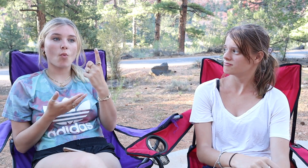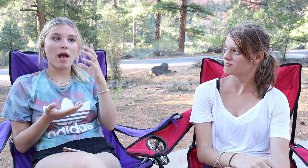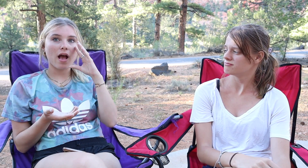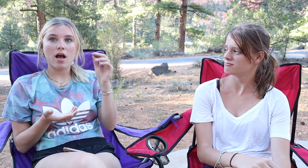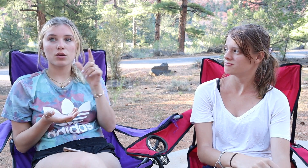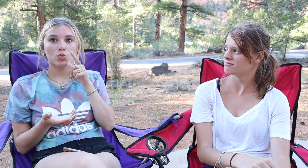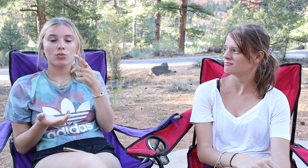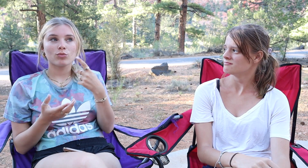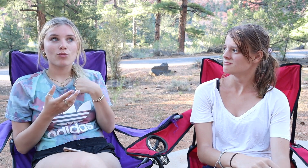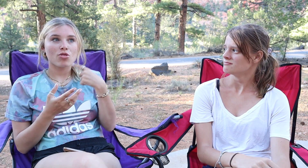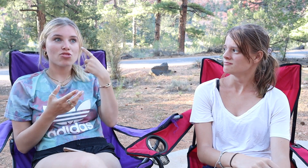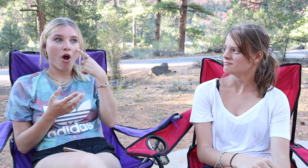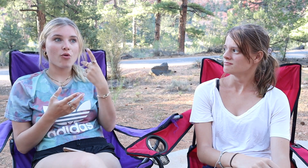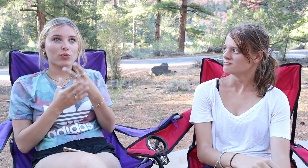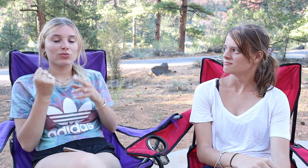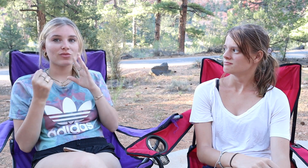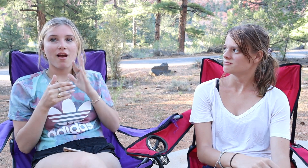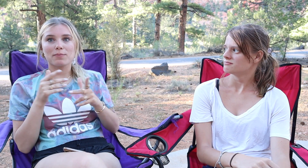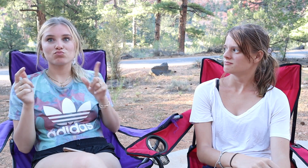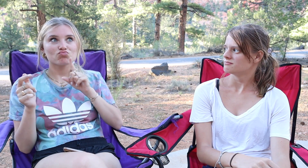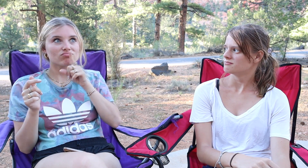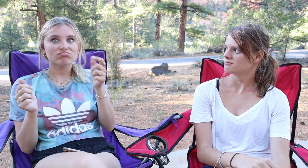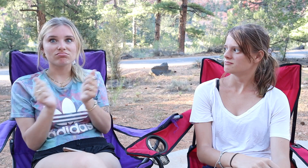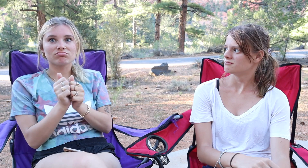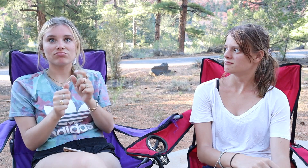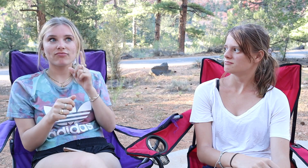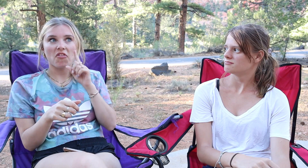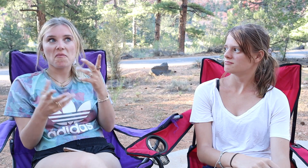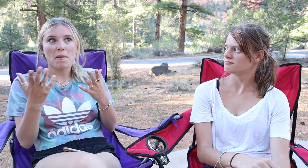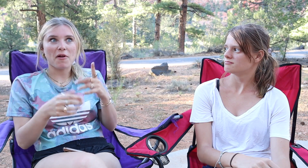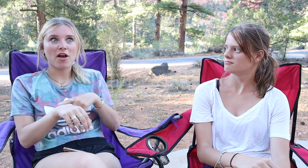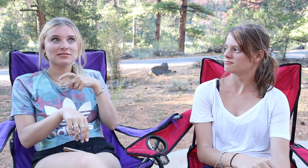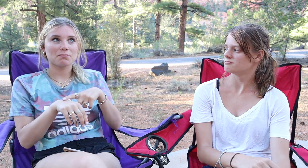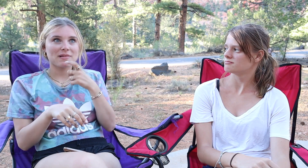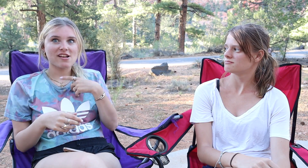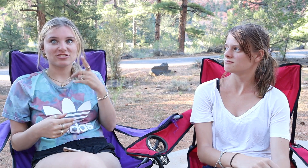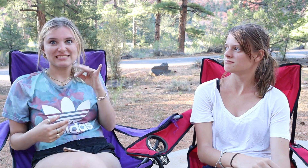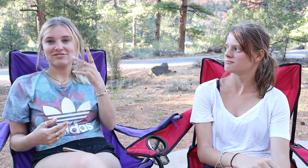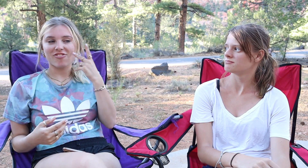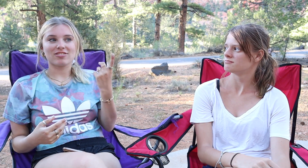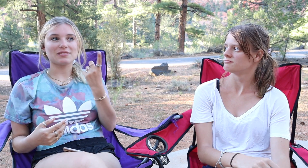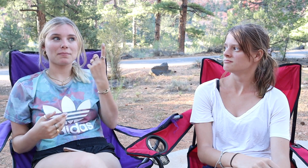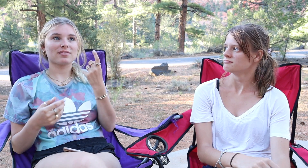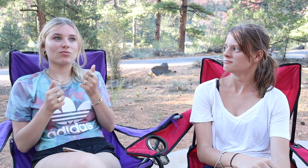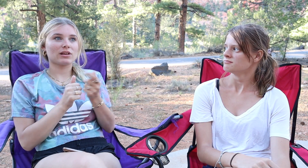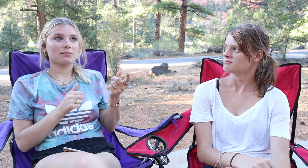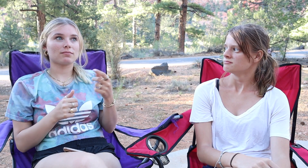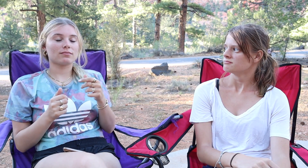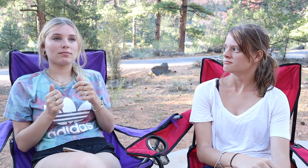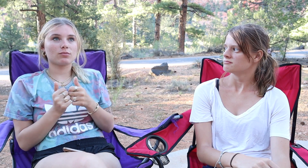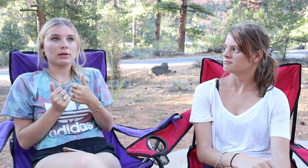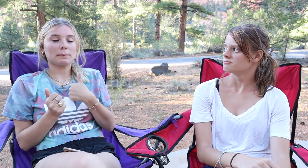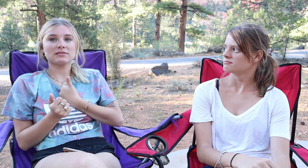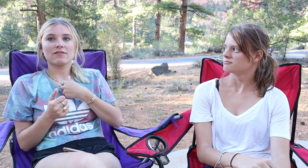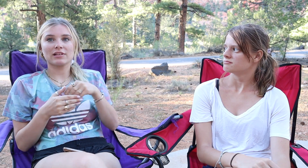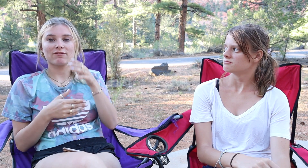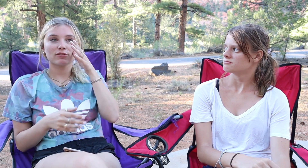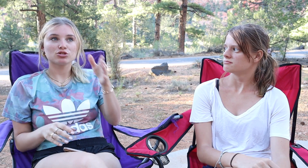this guy who I really thought we will end up being real and a very possible for a long term relationship because I really did saw something with him in a deep connection for the future